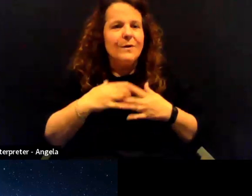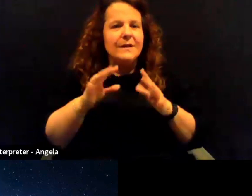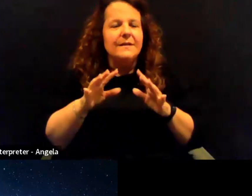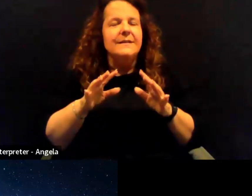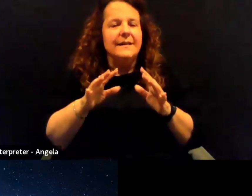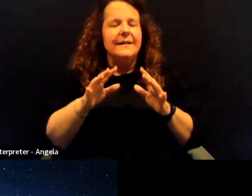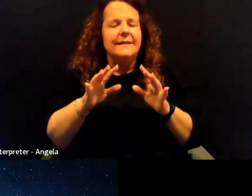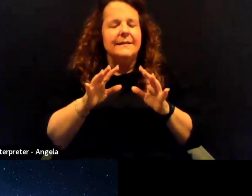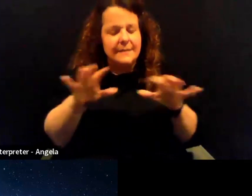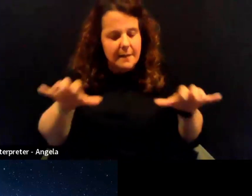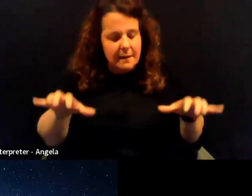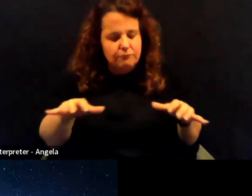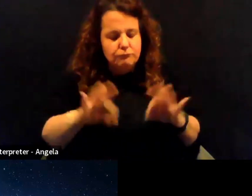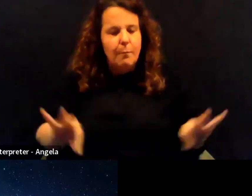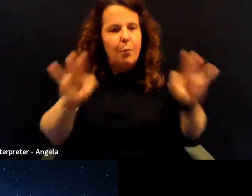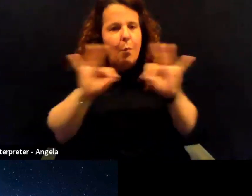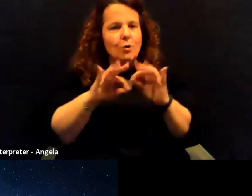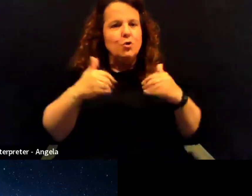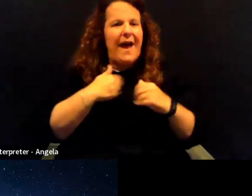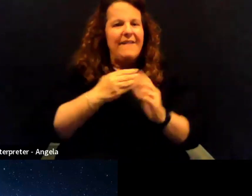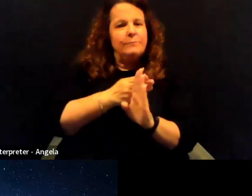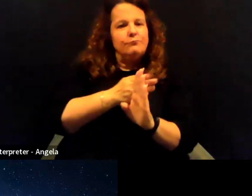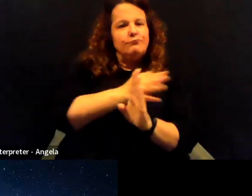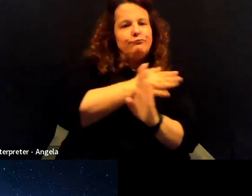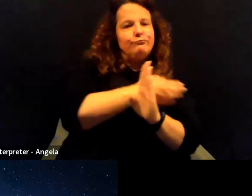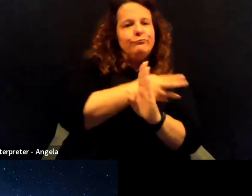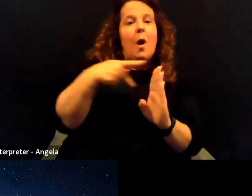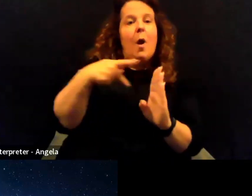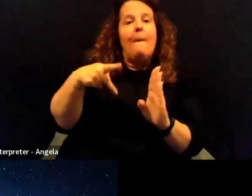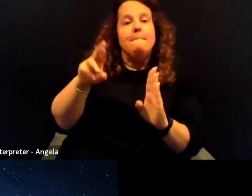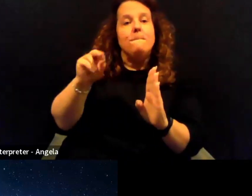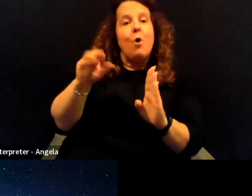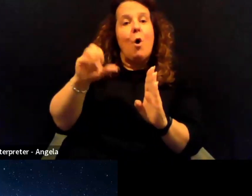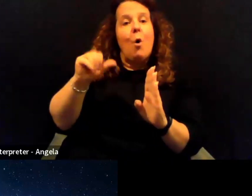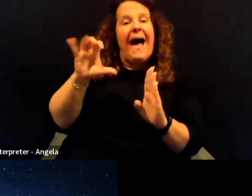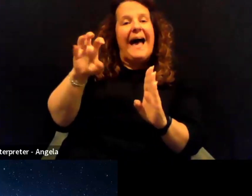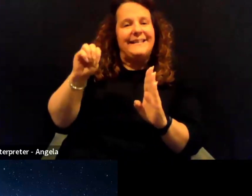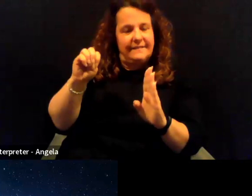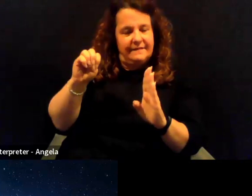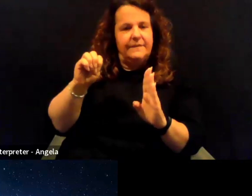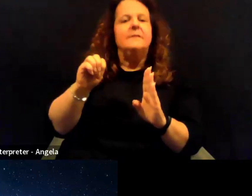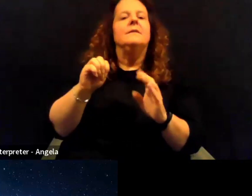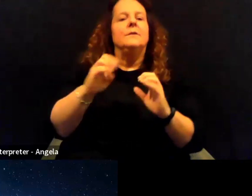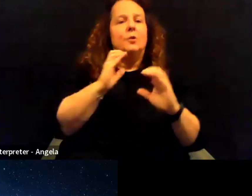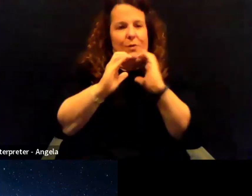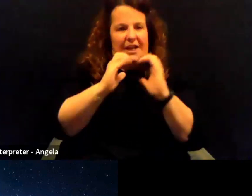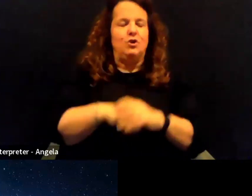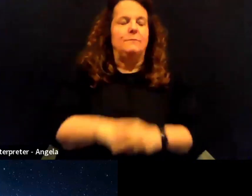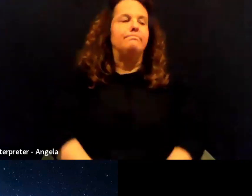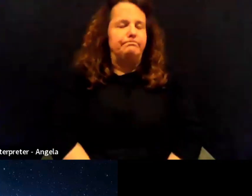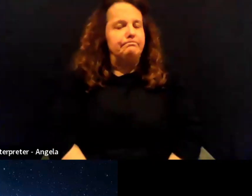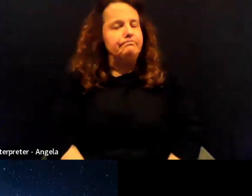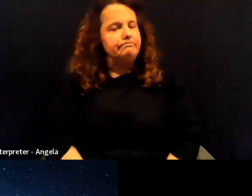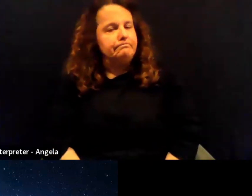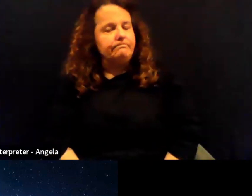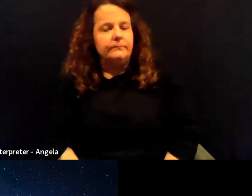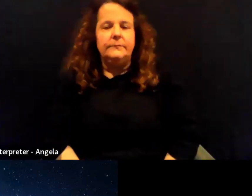communication is just, it's just so important, especially in the STEM field. Like when we, what I talked about earlier, where a lot of people are very smart,